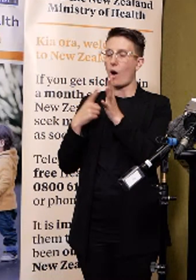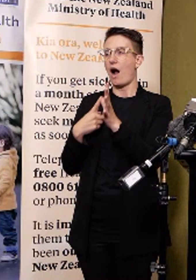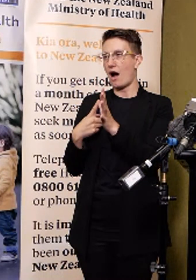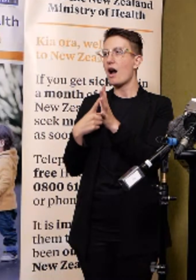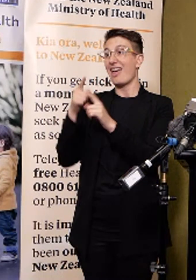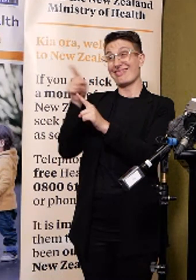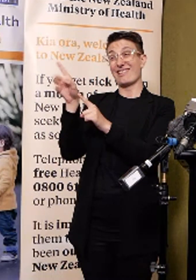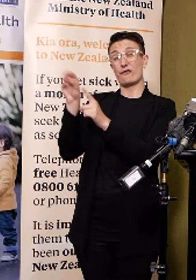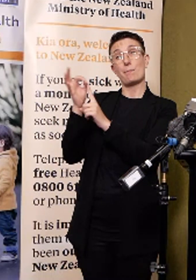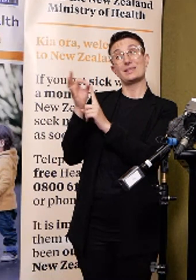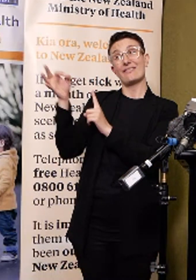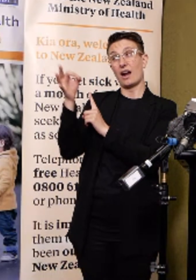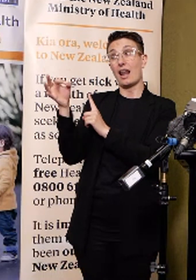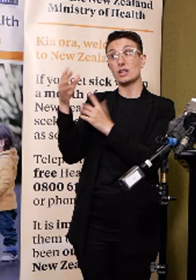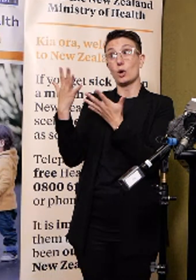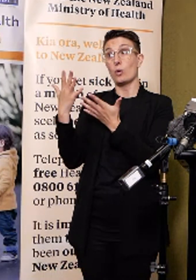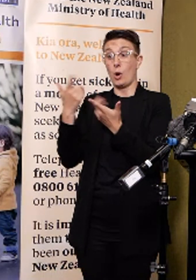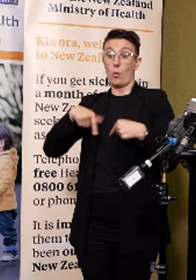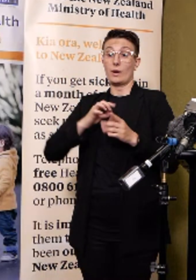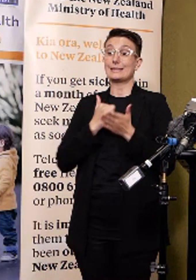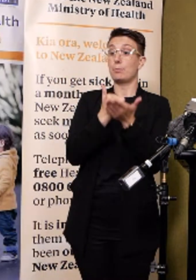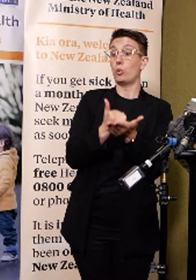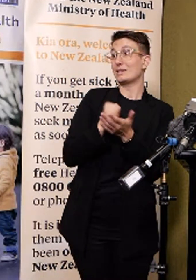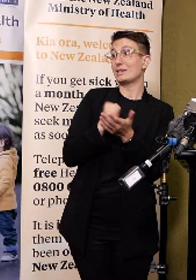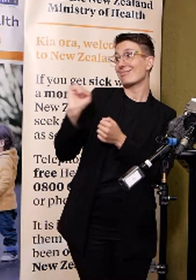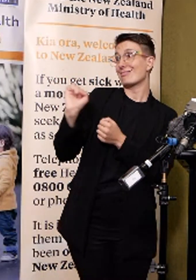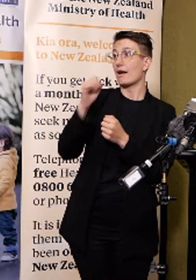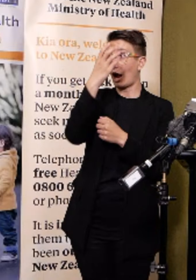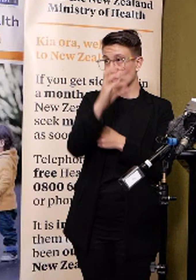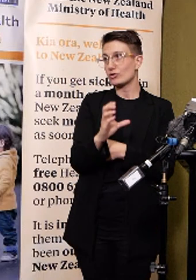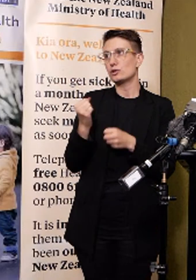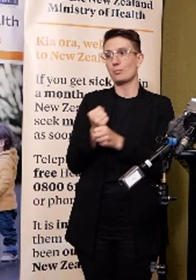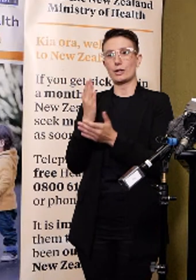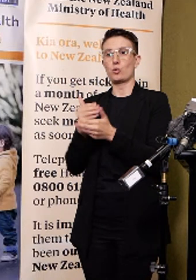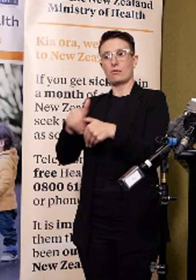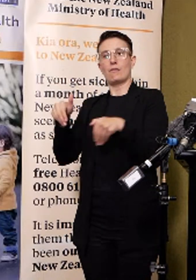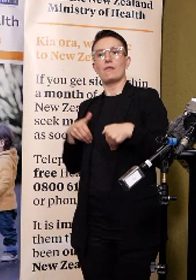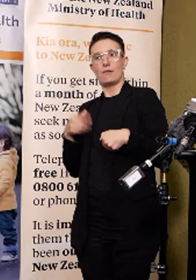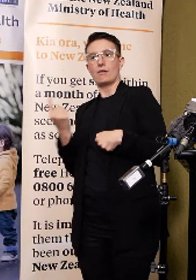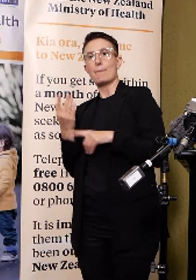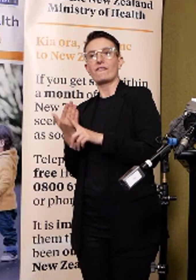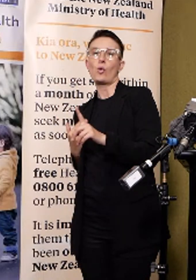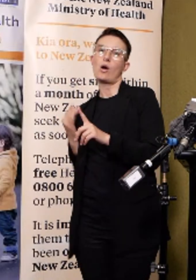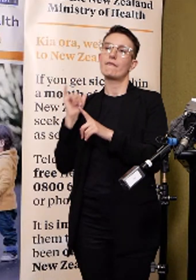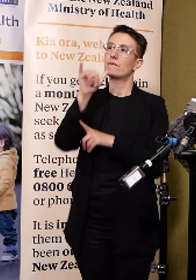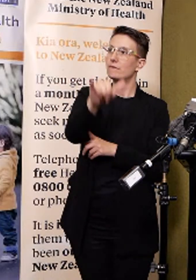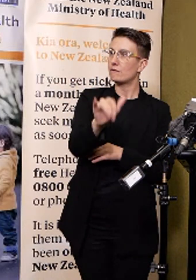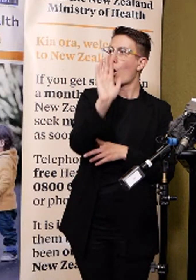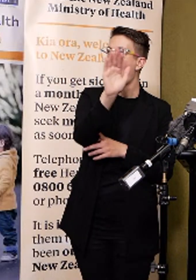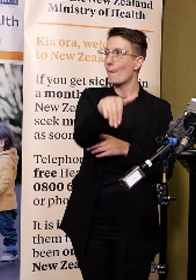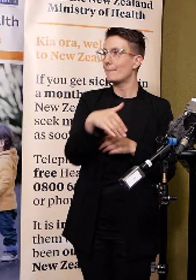to keep those people here in isolation before they go home. Is it necessary to stop kids going to school that have not been in mainland China,